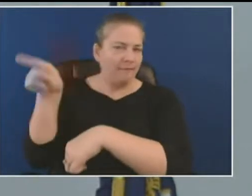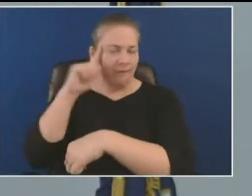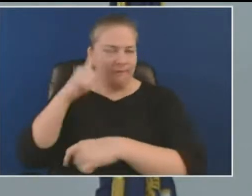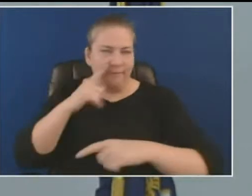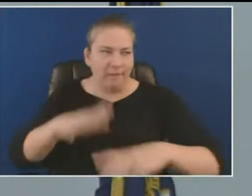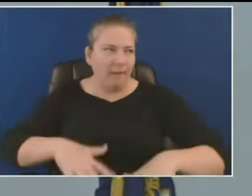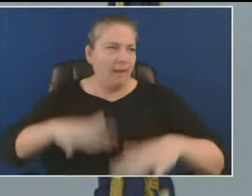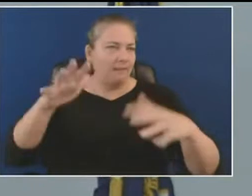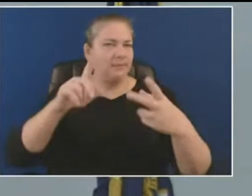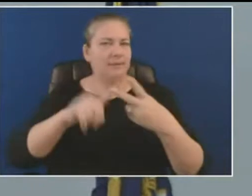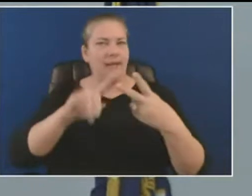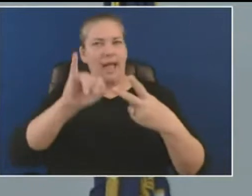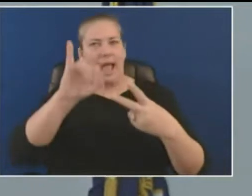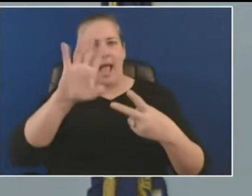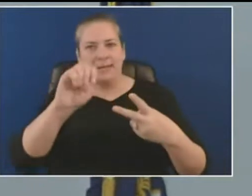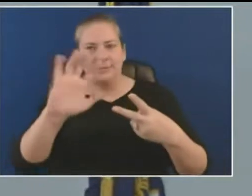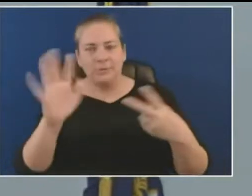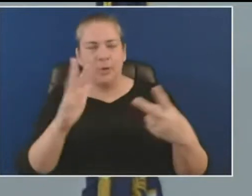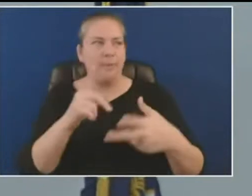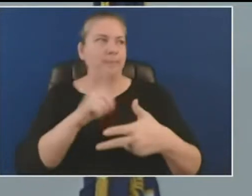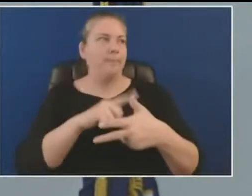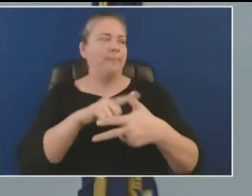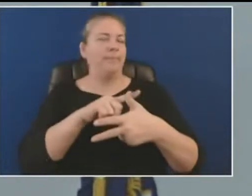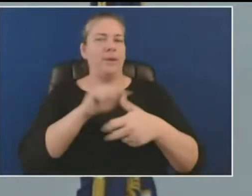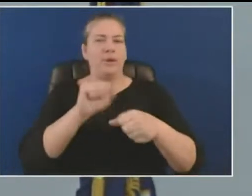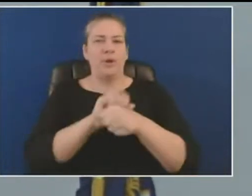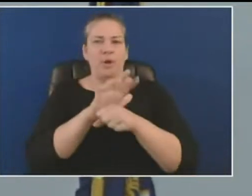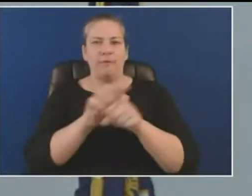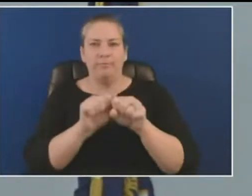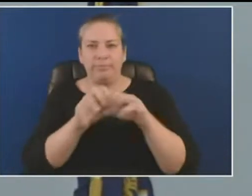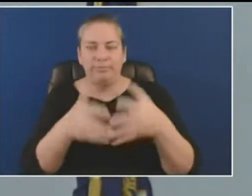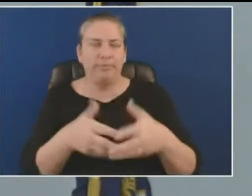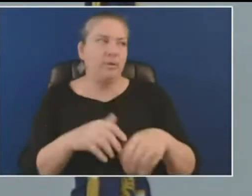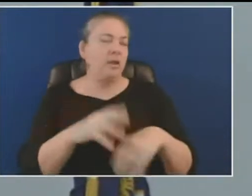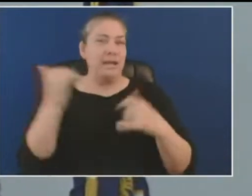pandemic and they are out today. Serving so many missions general.